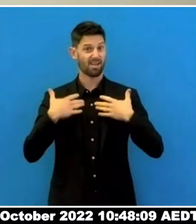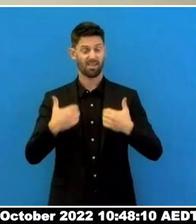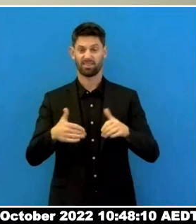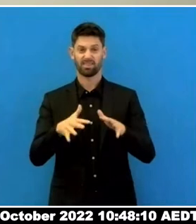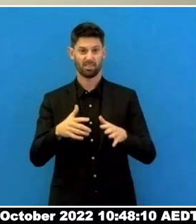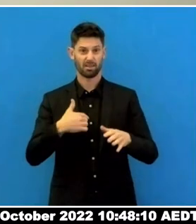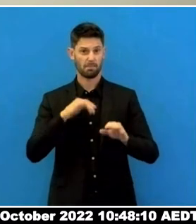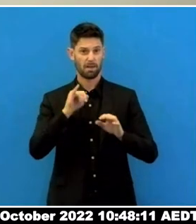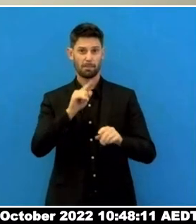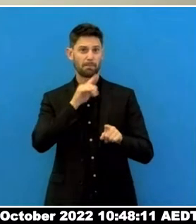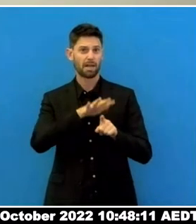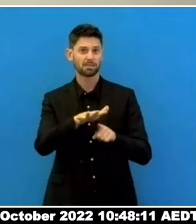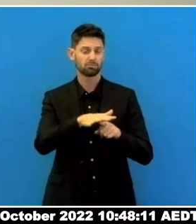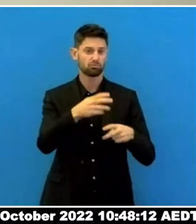and chronic back pain.